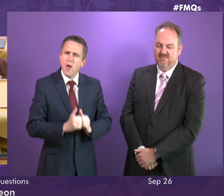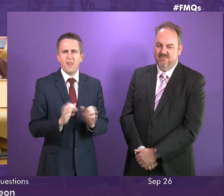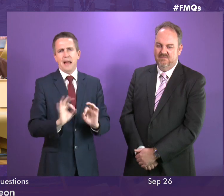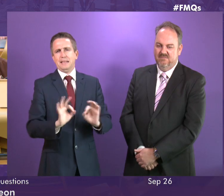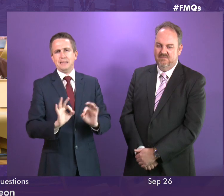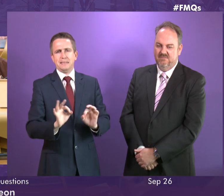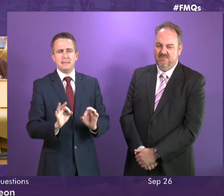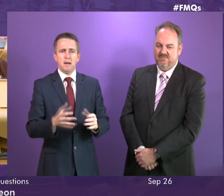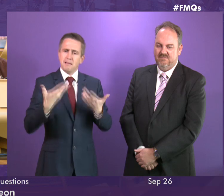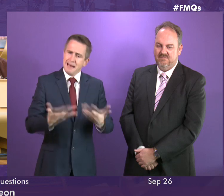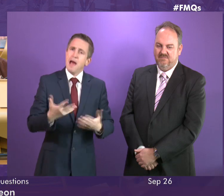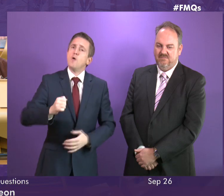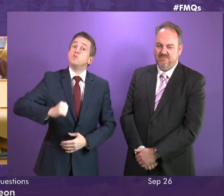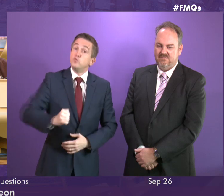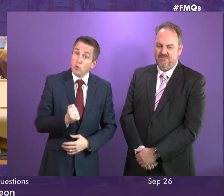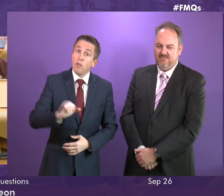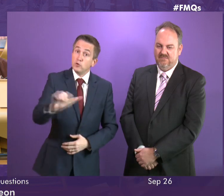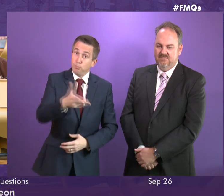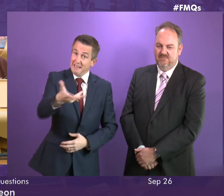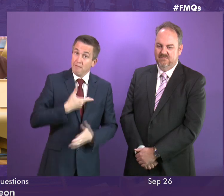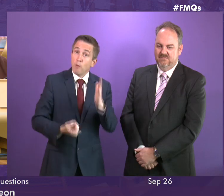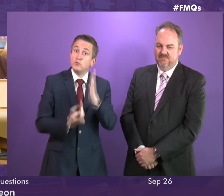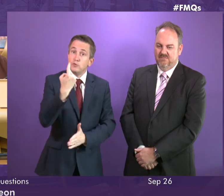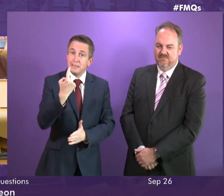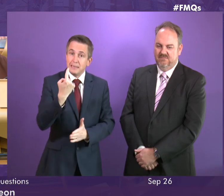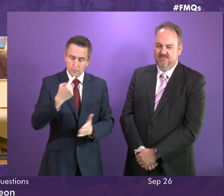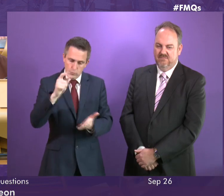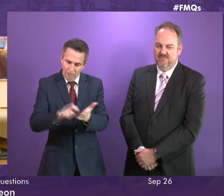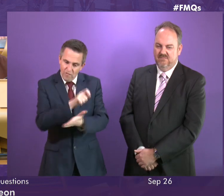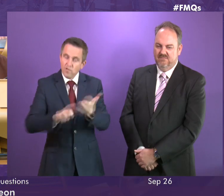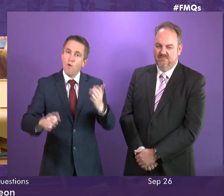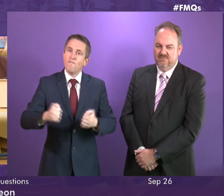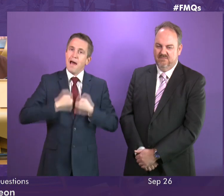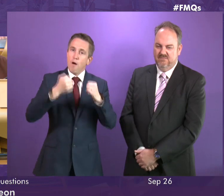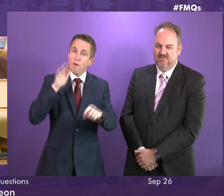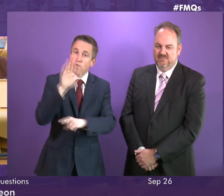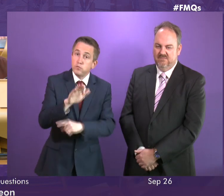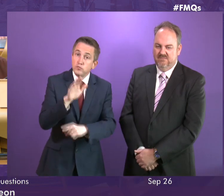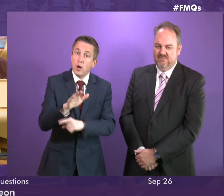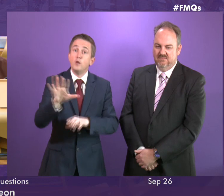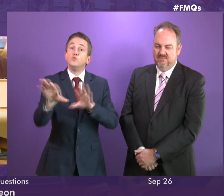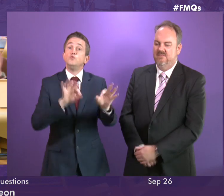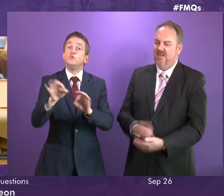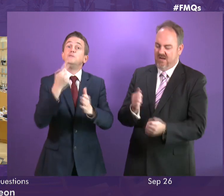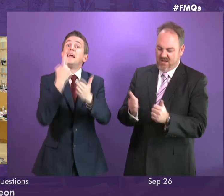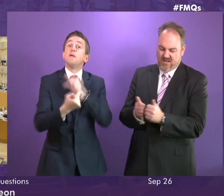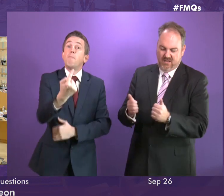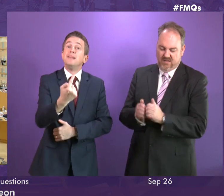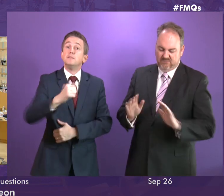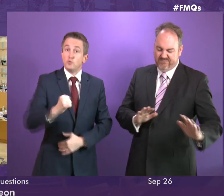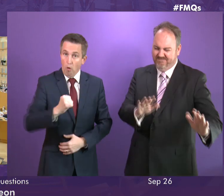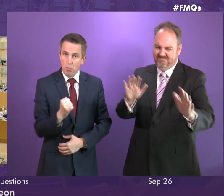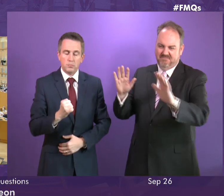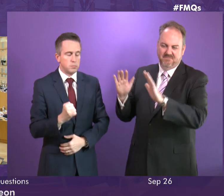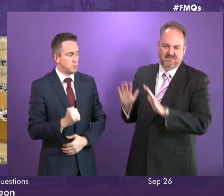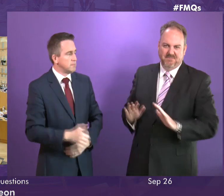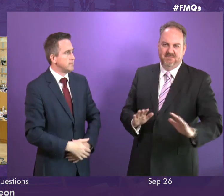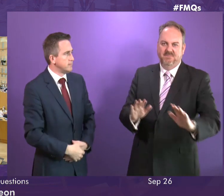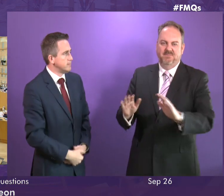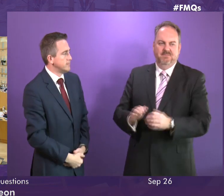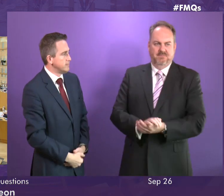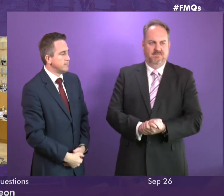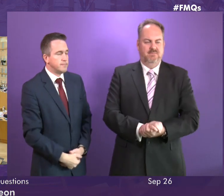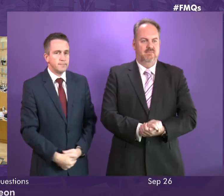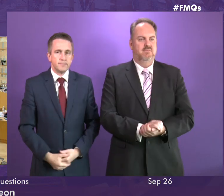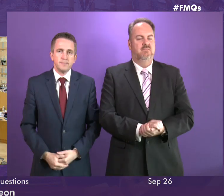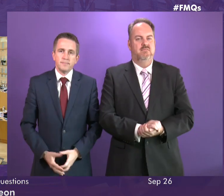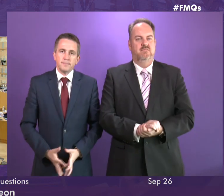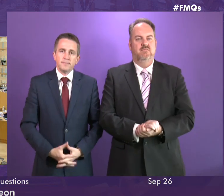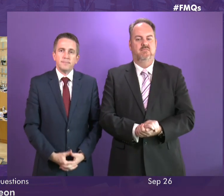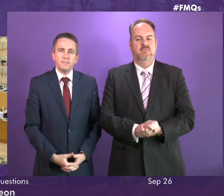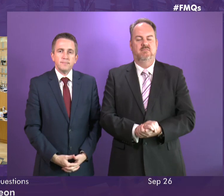on. It is time for Scotland to have the opportunity to choose its future and to choose independence.